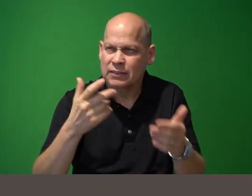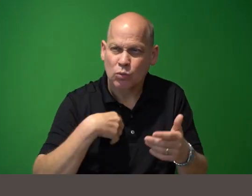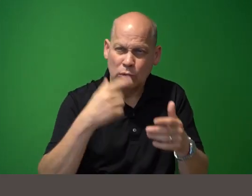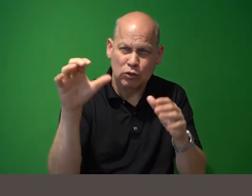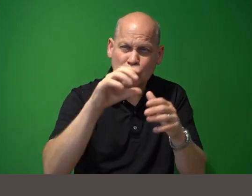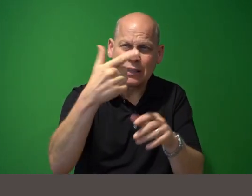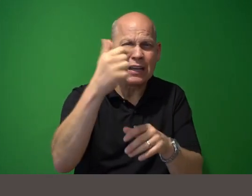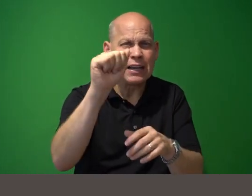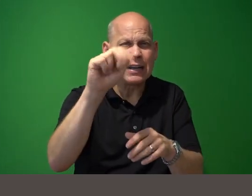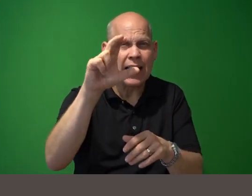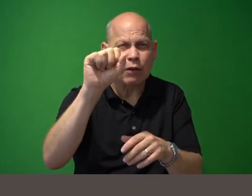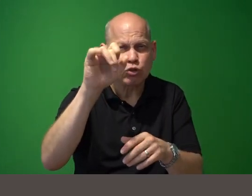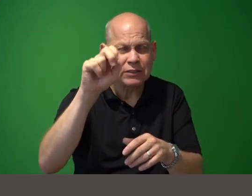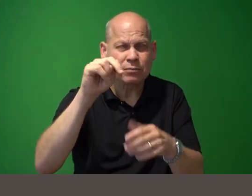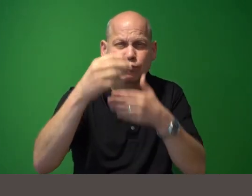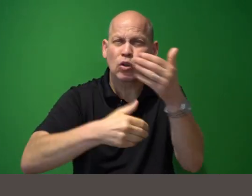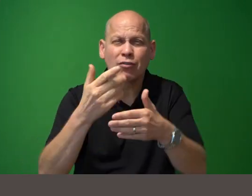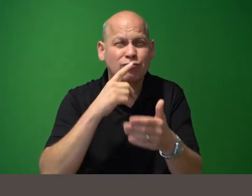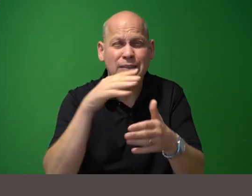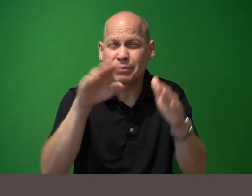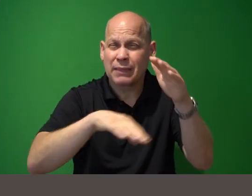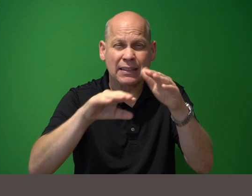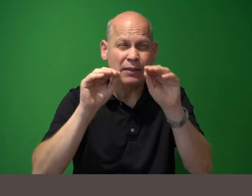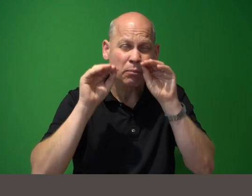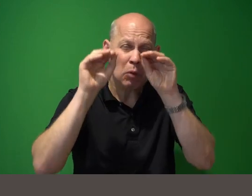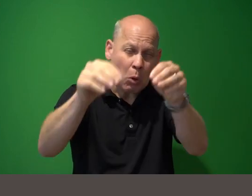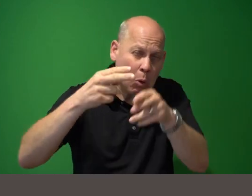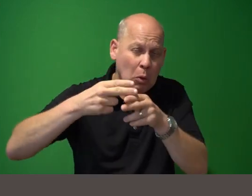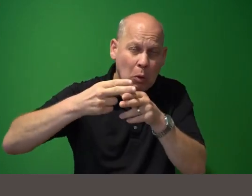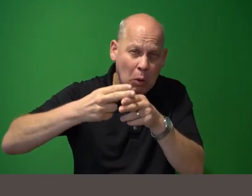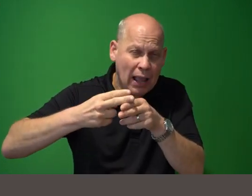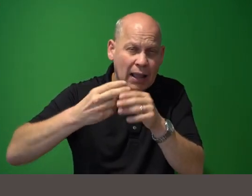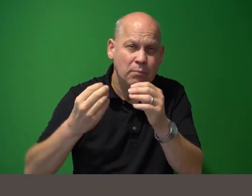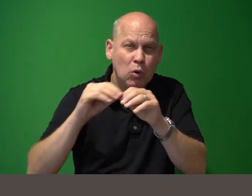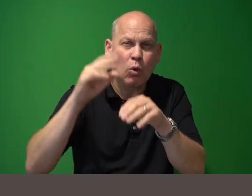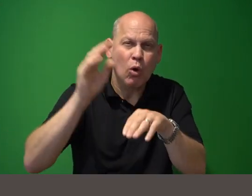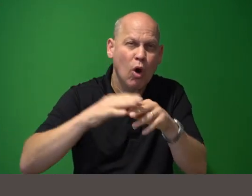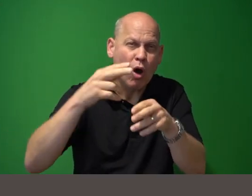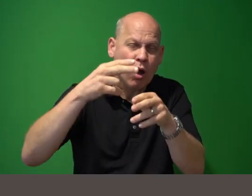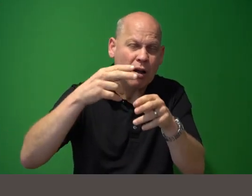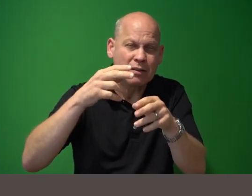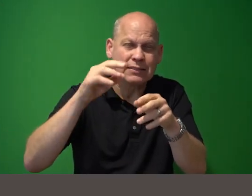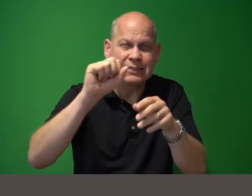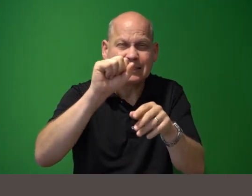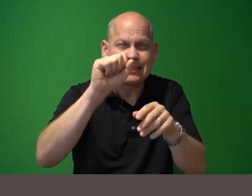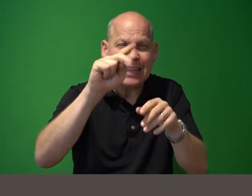The Gaussian process basically puts more weight on stations that are nearby